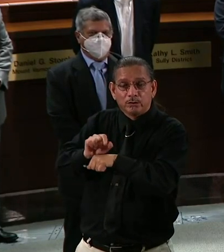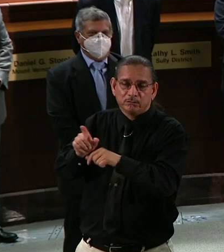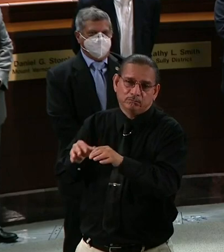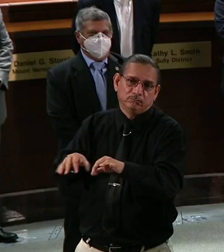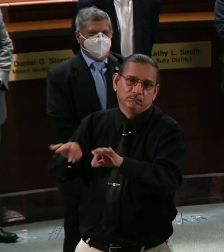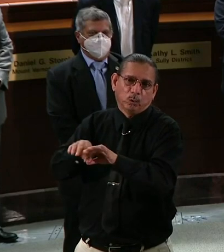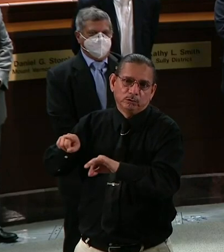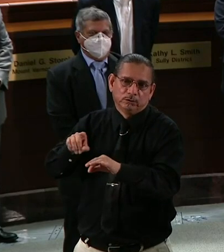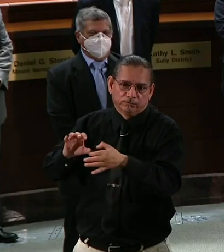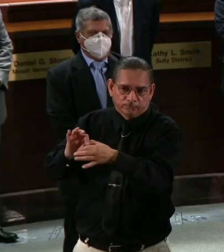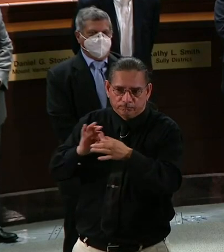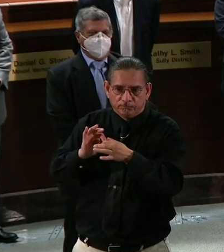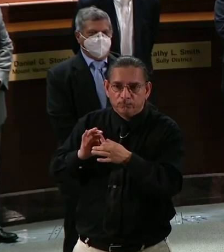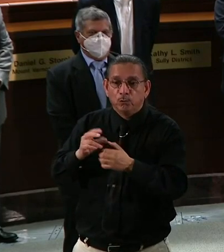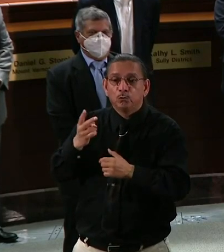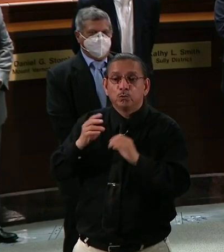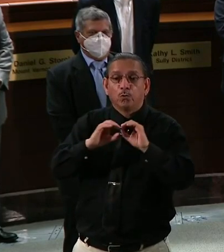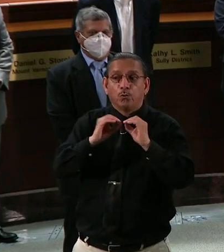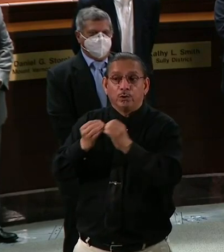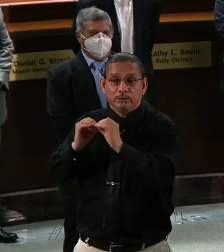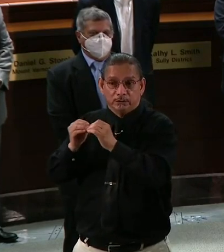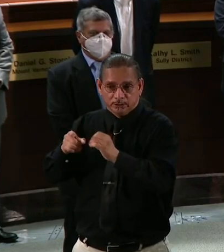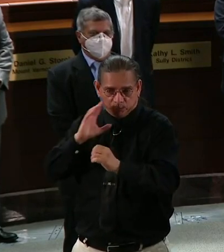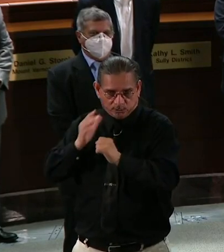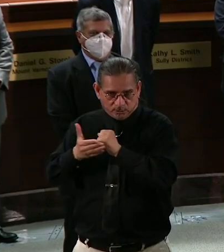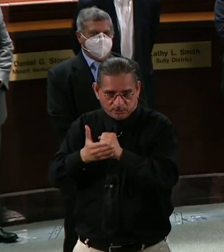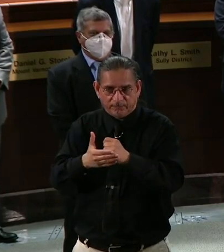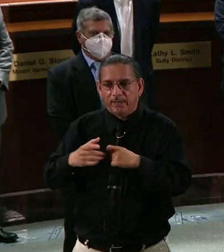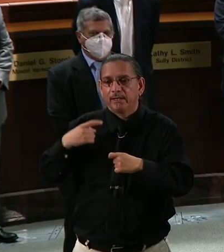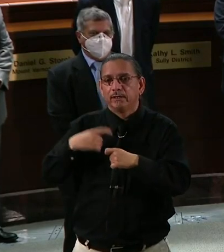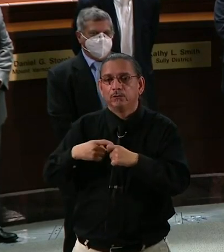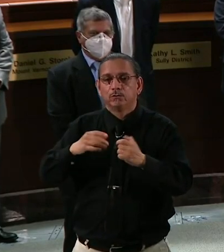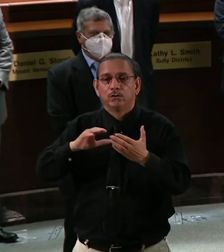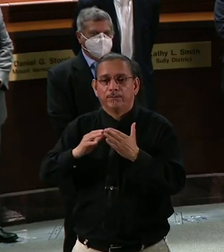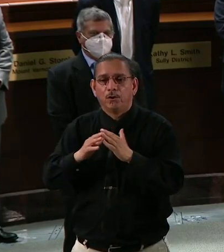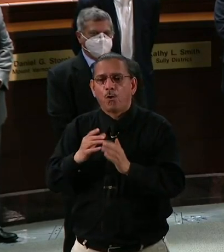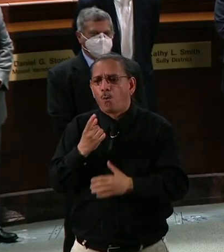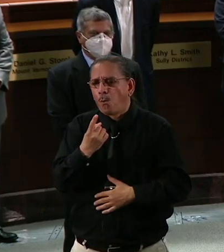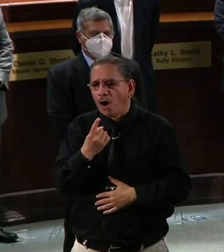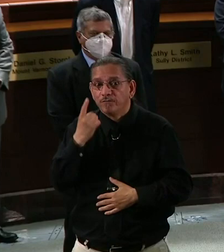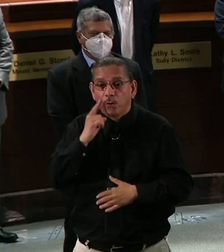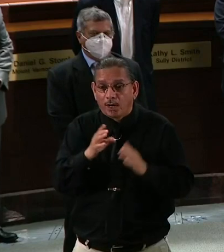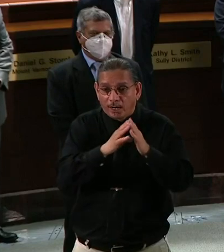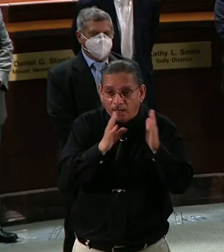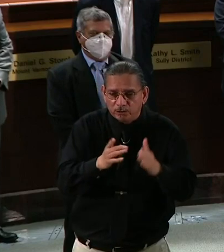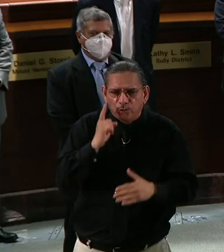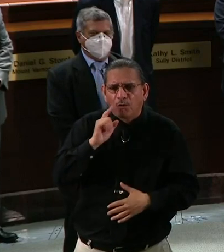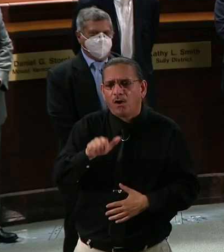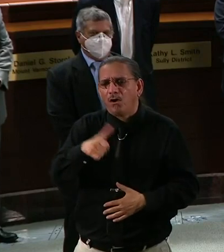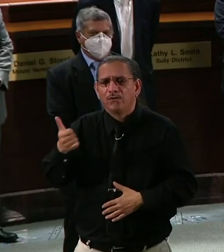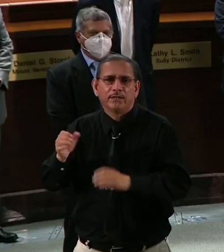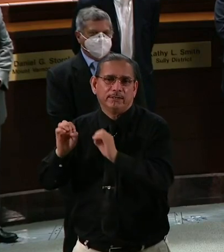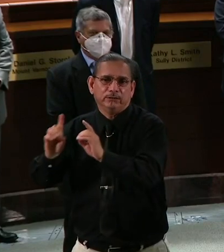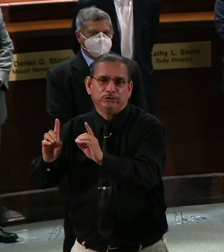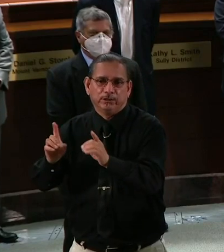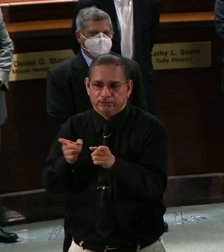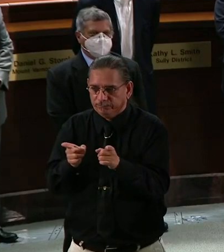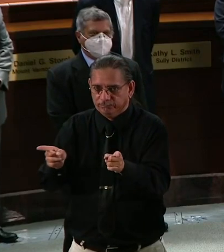SO THAT QUICKLY TO GO. I LOOK AS SIMILAR AS IN A STEP MANY THE- HE BRANDO ECHO SHUT OUT IN